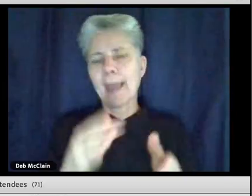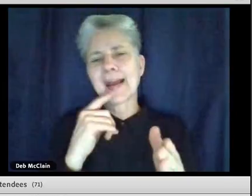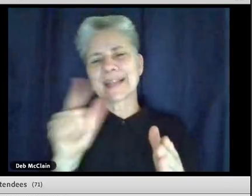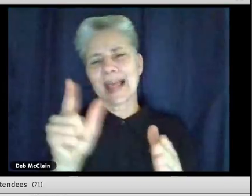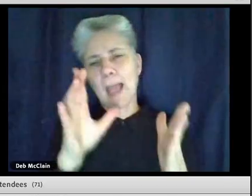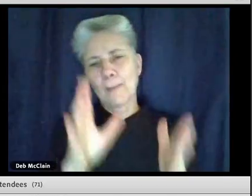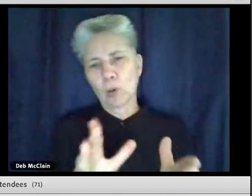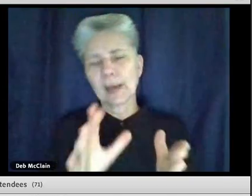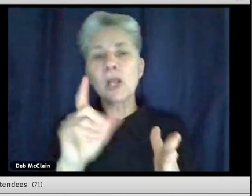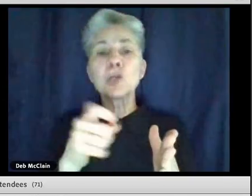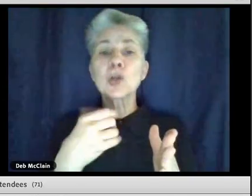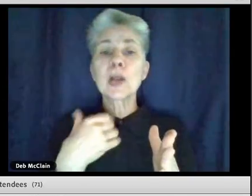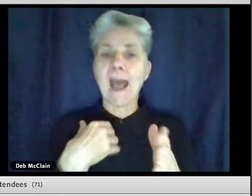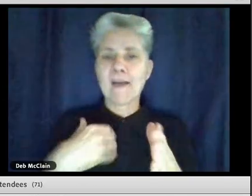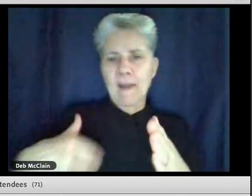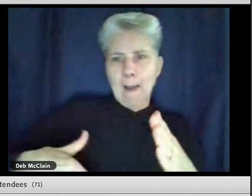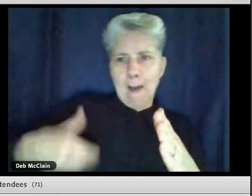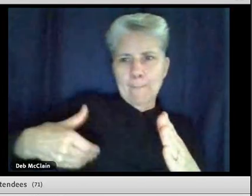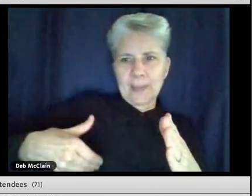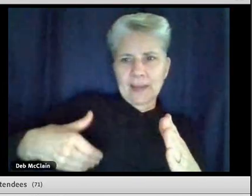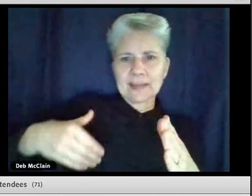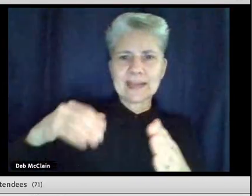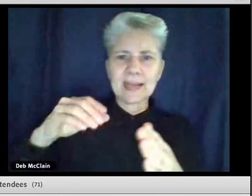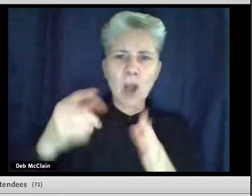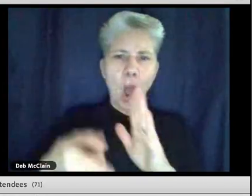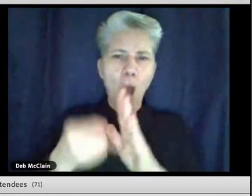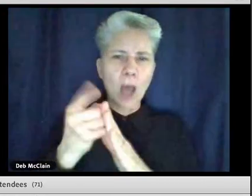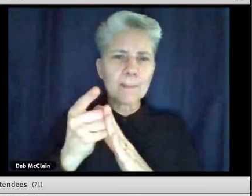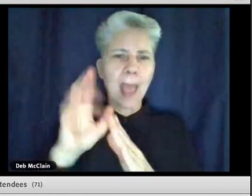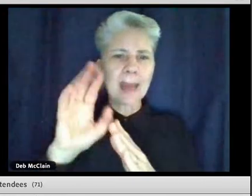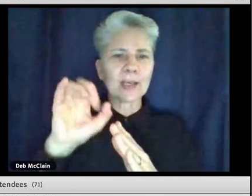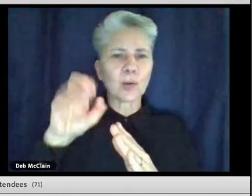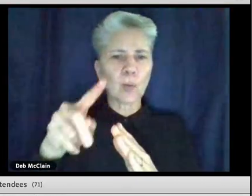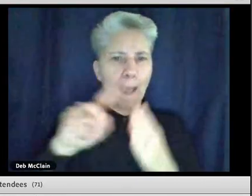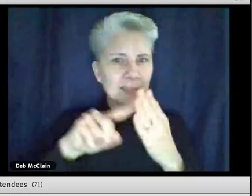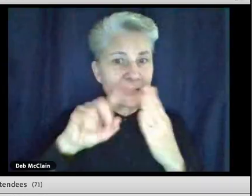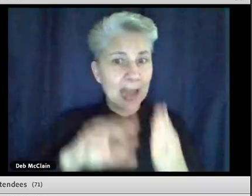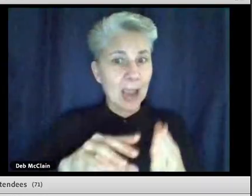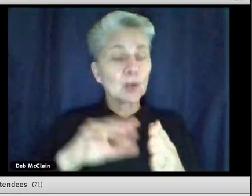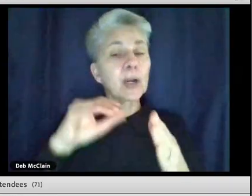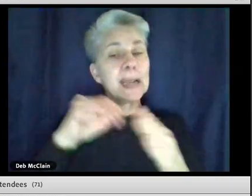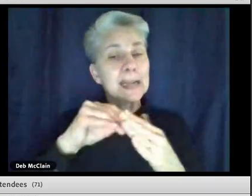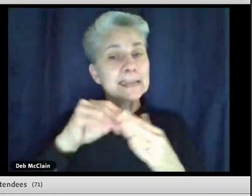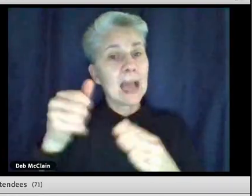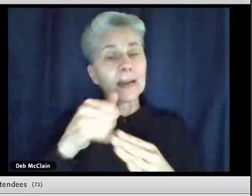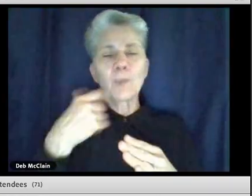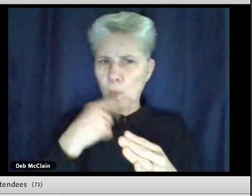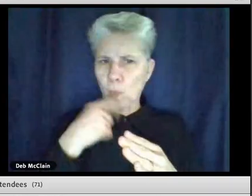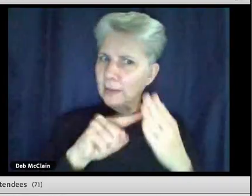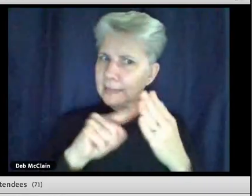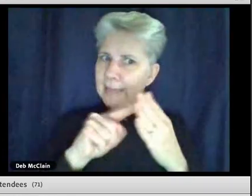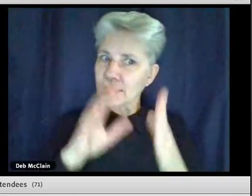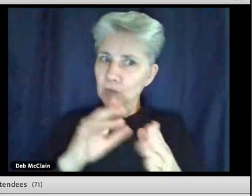So Hemingway says that, "Every man," and I put in librarian here, "Should have a built-in automatic crap detector operating inside him,"